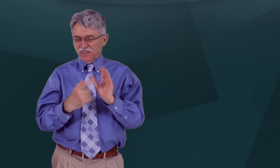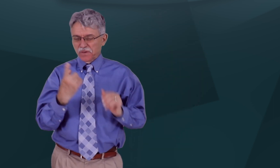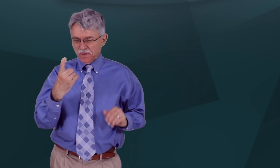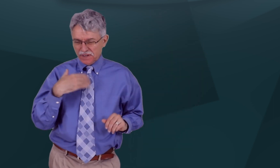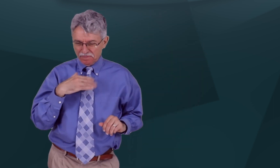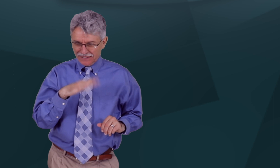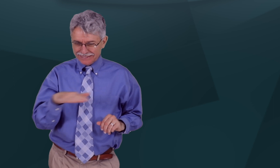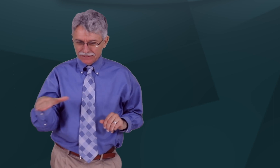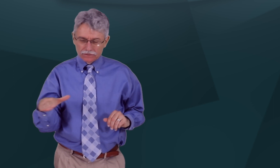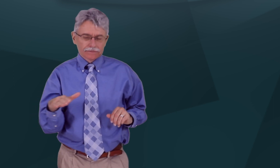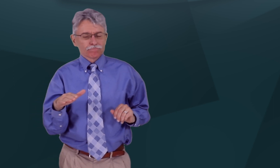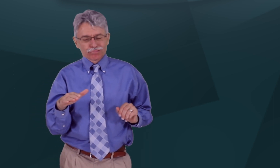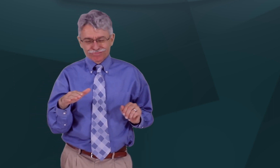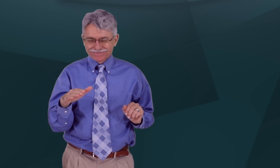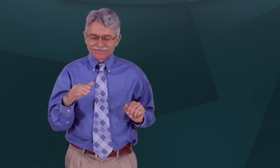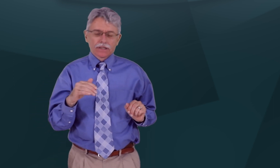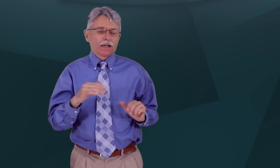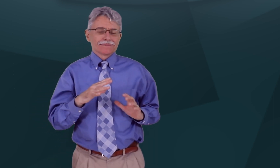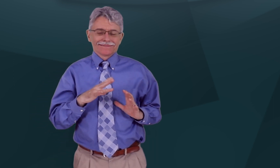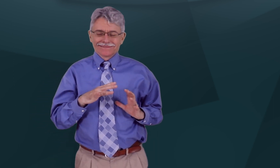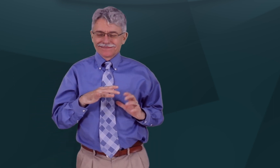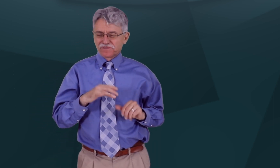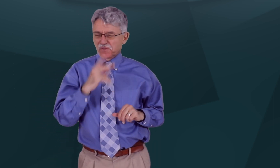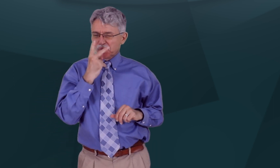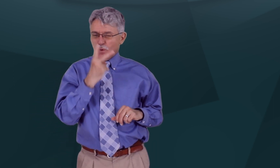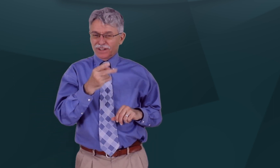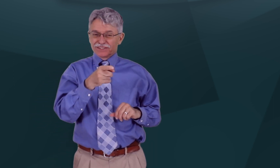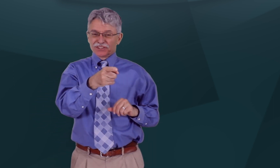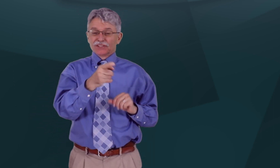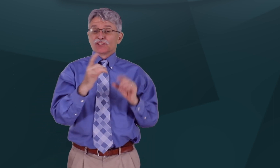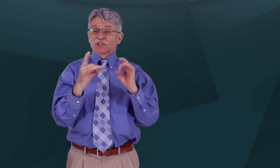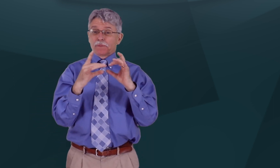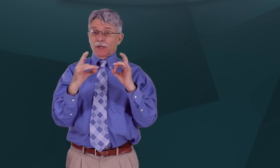I'll give you an example. One of our kids -- it was so fun to watch.